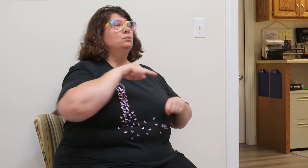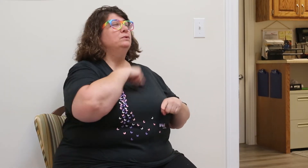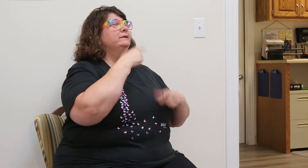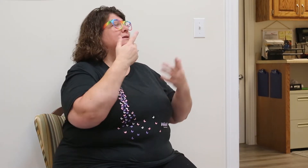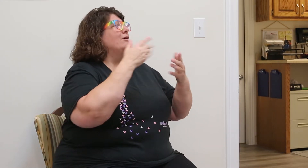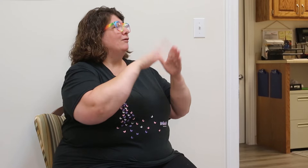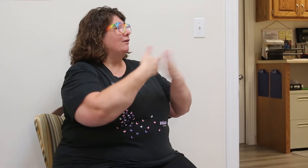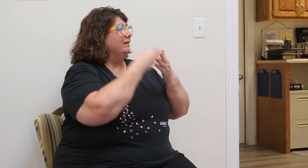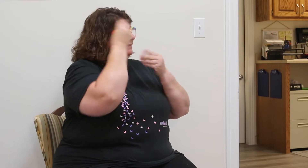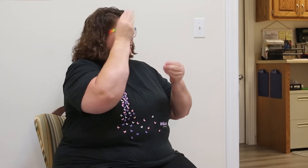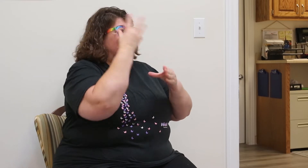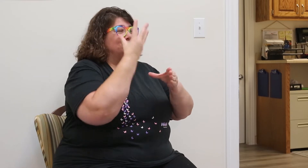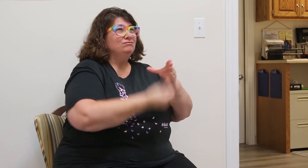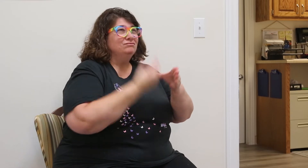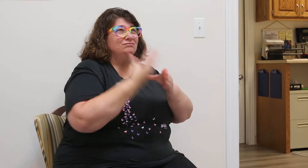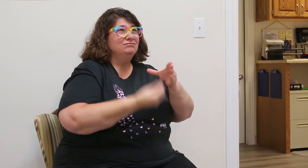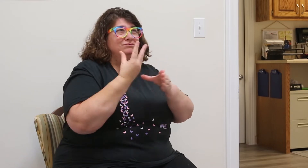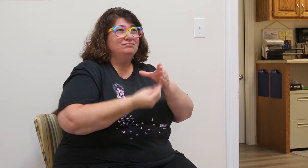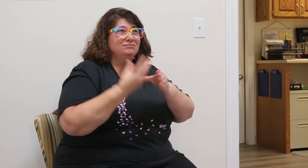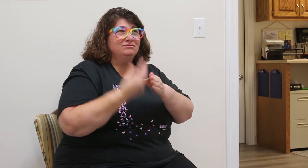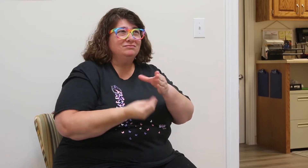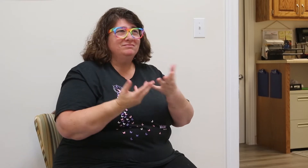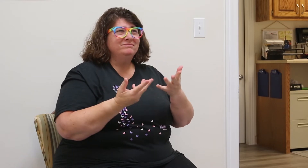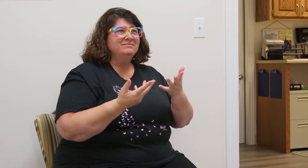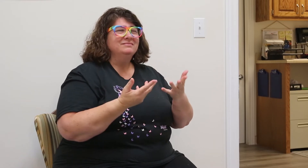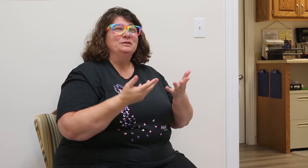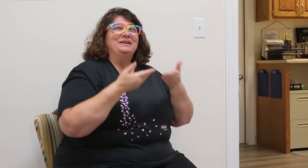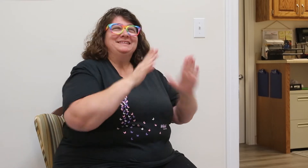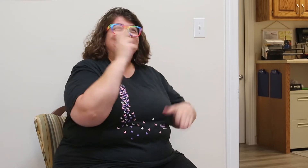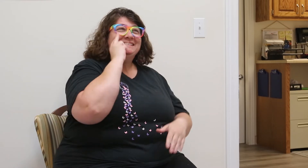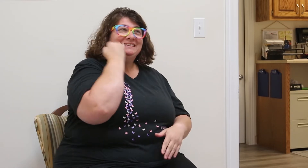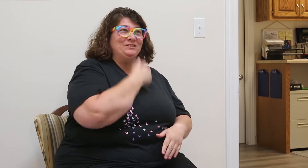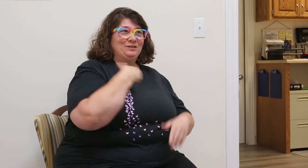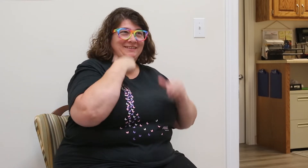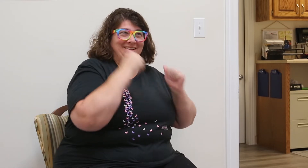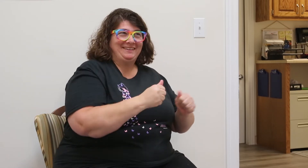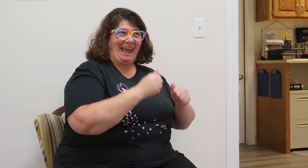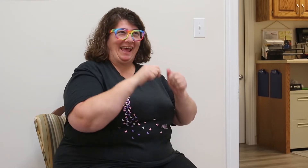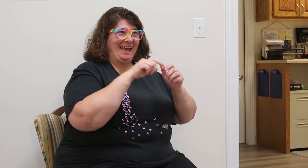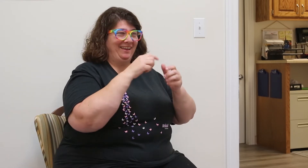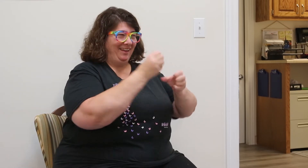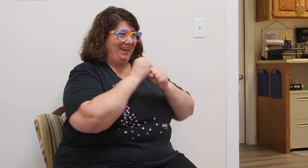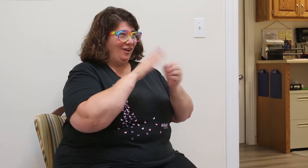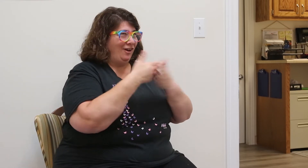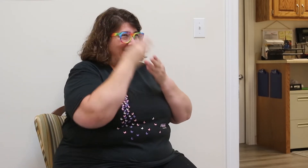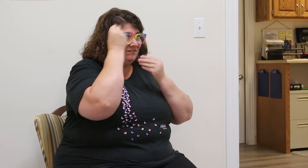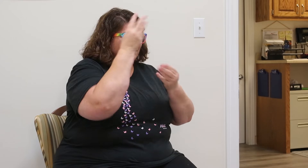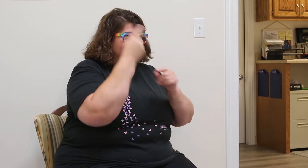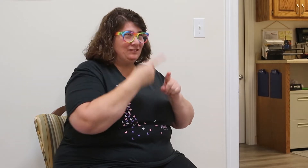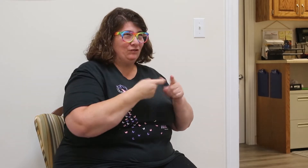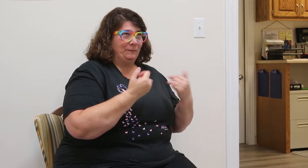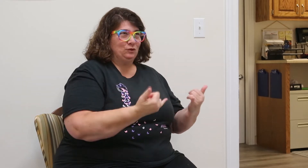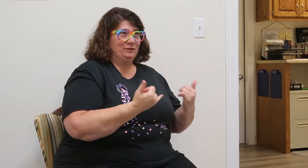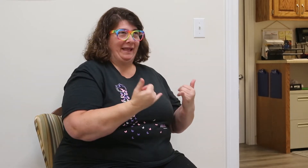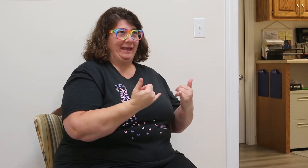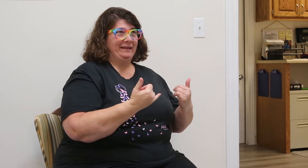but most of the the time we don’t have the equal access to all information. So, let’s see if we can bring the information out here today.